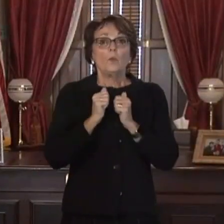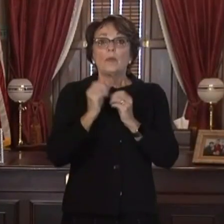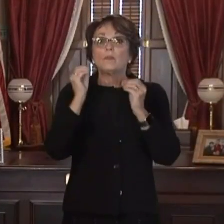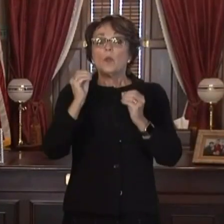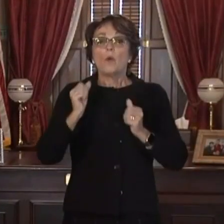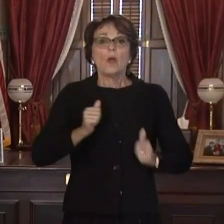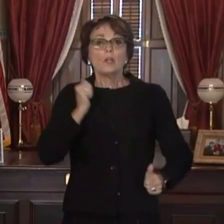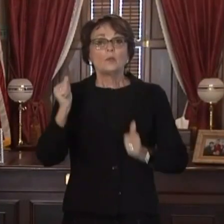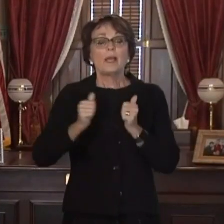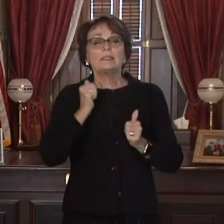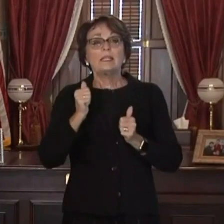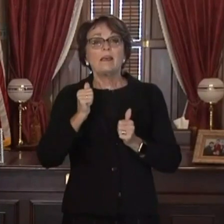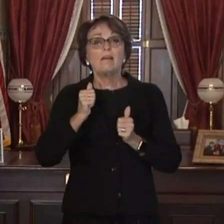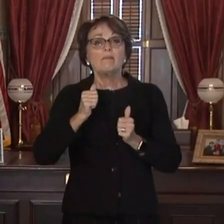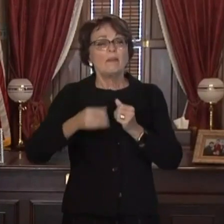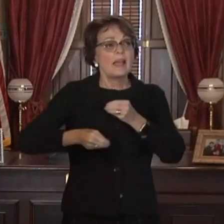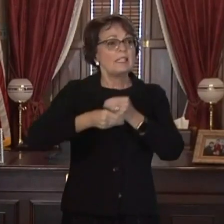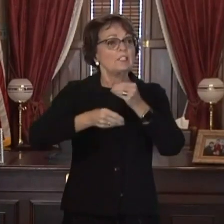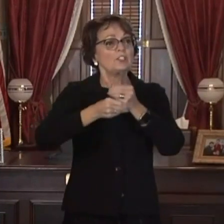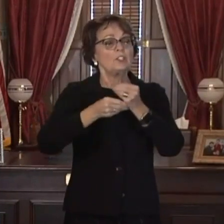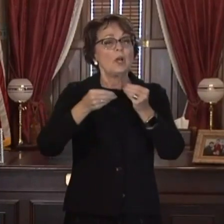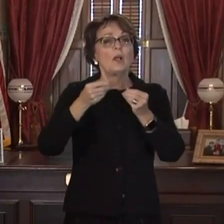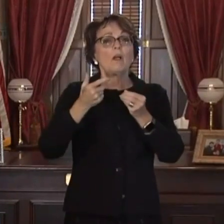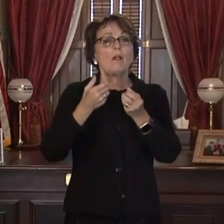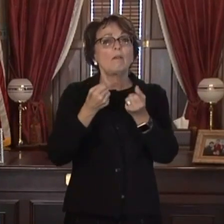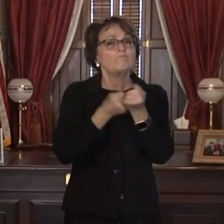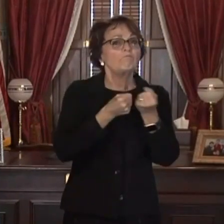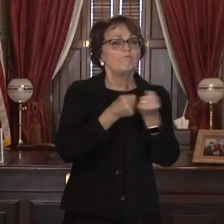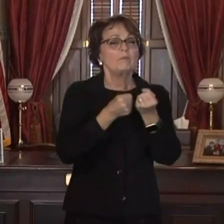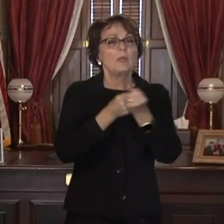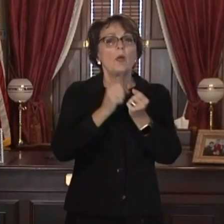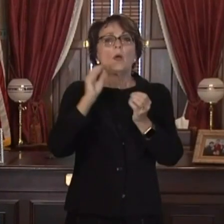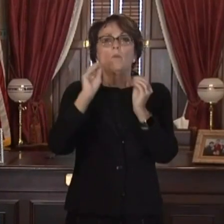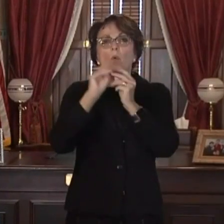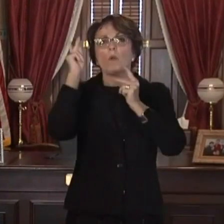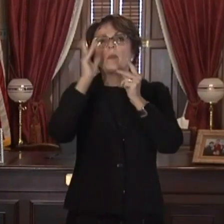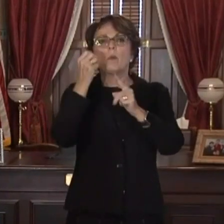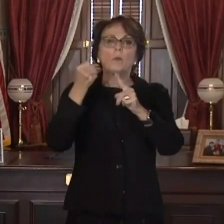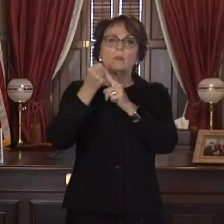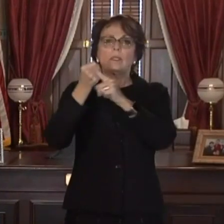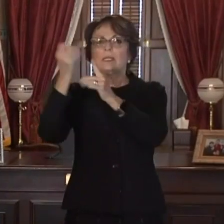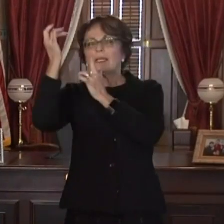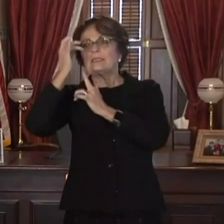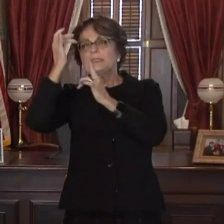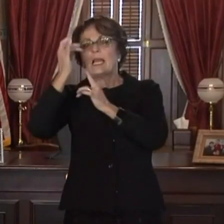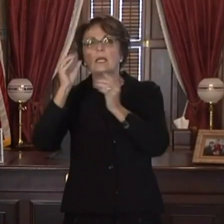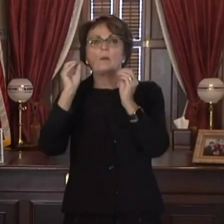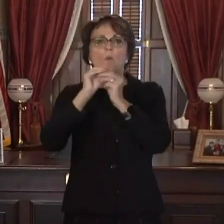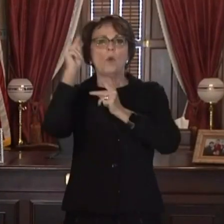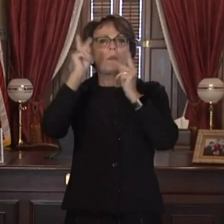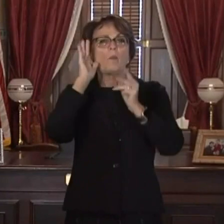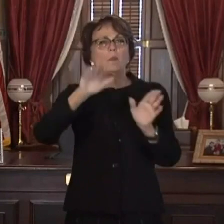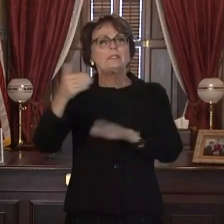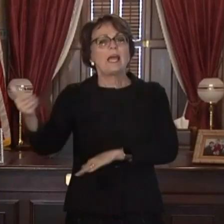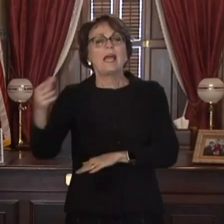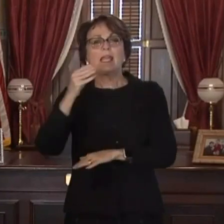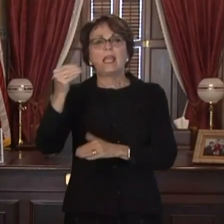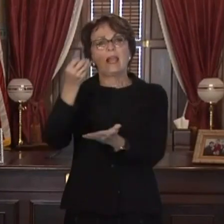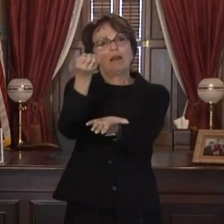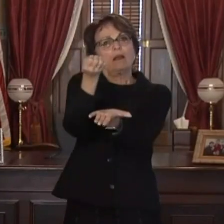MICHIGANDERS COULD NEED HOSPITAL BEDS IF WE DO NOT STOP THE 4@SPREAD OF THIS PATHOGEN MICHIGANDERS COULD NEED HOSPITAL BEDS IF WE DO NOT STOP THE 4@SPREAD OF THIS PATHOGEN 4@ HOSPITAL BEDS IF WE DO NOT STOP THE 4@SPREAD OF THIS PATHOGEN 4@ HOSPITAL BEDS IF WE DO NOT STOP THE 4@SPREAD OF THIS PATHOGEN 4@ WITHOUT HOSPITAL BEDS IF WE DO NOT STOP THE 4@SPREAD OF THIS PATHOGEN 4@ WITHOUT AGGRESSIVE HOSPITAL BEDS IF WE DO NOT STOP THE 4@SPREAD OF THIS PATHOGEN 4@ WITHOUT AGGRESSIVE ADDITIONAL THE 4@SPREAD OF THIS PATHOGEN 4@ WITHOUT AGGRESSIVE ADDITIONAL THE 4@SPREAD OF THIS PATHOGEN 4@ WITHOUT AGGRESSIVE ADDITIONAL MEASURES. THE 4@SPREAD OF THIS PATHOGEN 4@ WITHOUT AGGRESSIVE ADDITIONAL MEASURES. MORE THE 4@SPREAD OF THIS PATHOGEN 4@ WITHOUT AGGRESSIVE ADDITIONAL MEASURES. MORE PEOPLE THE 4@SPREAD OF THIS PATHOGEN 4@ WITHOUT AGGRESSIVE ADDITIONAL MEASURES. MORE PEOPLE WILL THE 4@SPREAD OF THIS PATHOGEN 4@ WITHOUT AGGRESSIVE ADDITIONAL MEASURES. MORE PEOPLE WILL GET WITHOUT AGGRESSIVE ADDITIONAL MEASURES. MORE PEOPLE WILL GET WITHOUT AGGRESSIVE ADDITIONAL MEASURES. MORE PEOPLE WILL GET SICK. WITHOUT AGGRESSIVE ADDITIONAL MEASURES. MORE PEOPLE WILL GET SICK. MORE